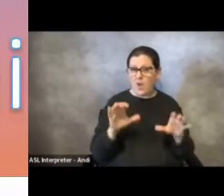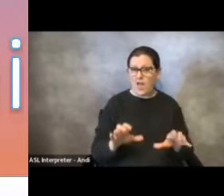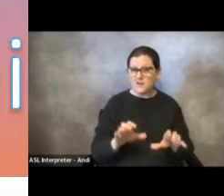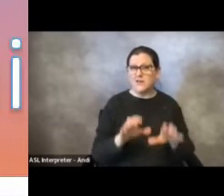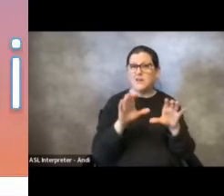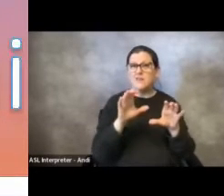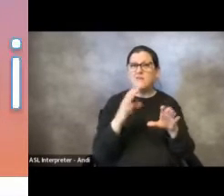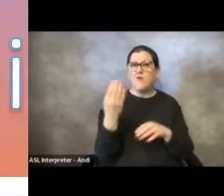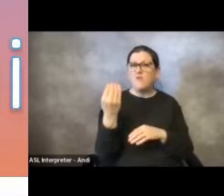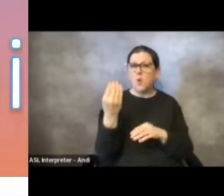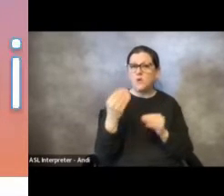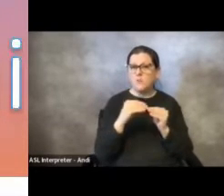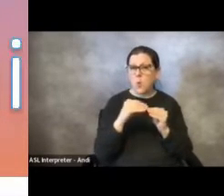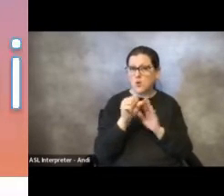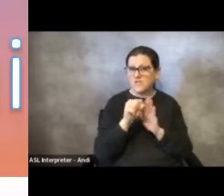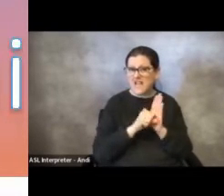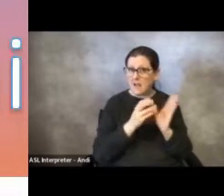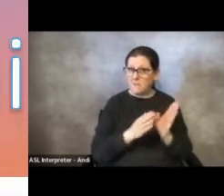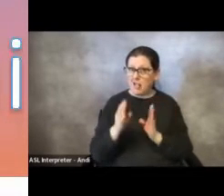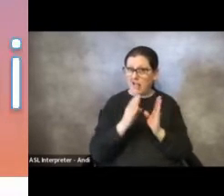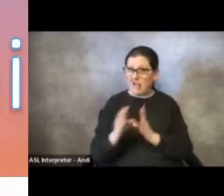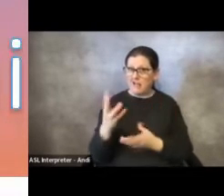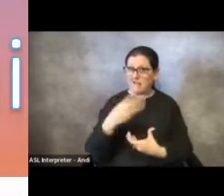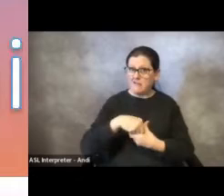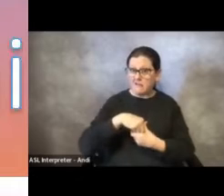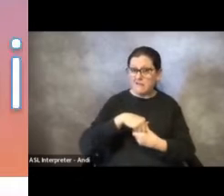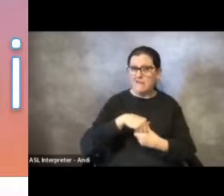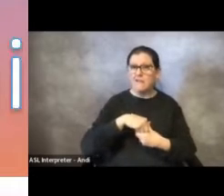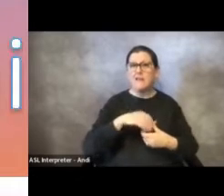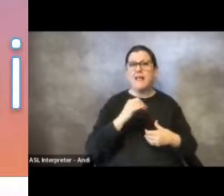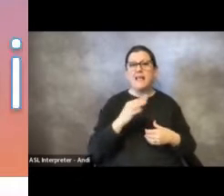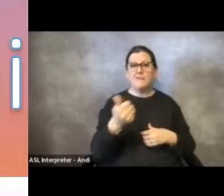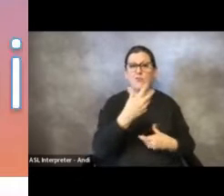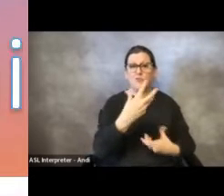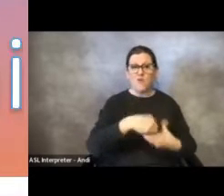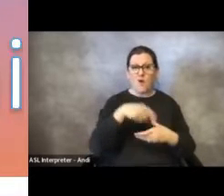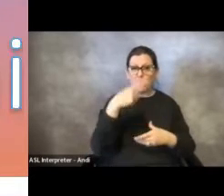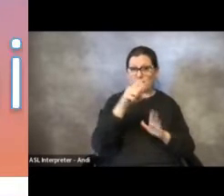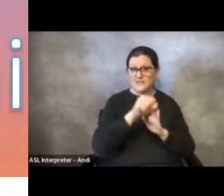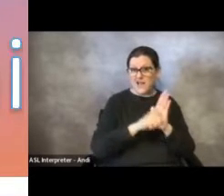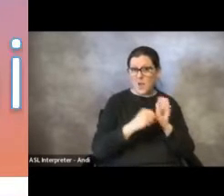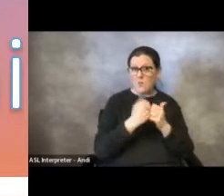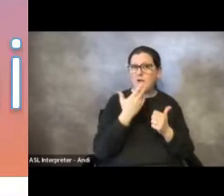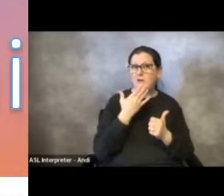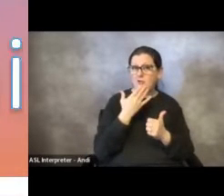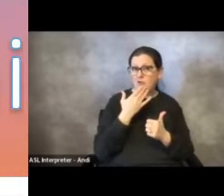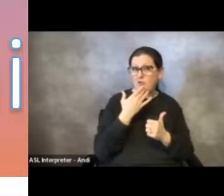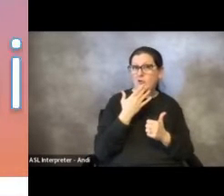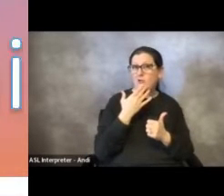there's 14 more states that are in the planning stages. And so if you're in one of these states that are colored, honestly, it makes it a little bit easier in